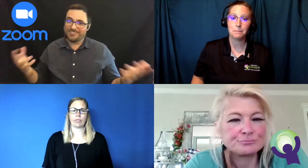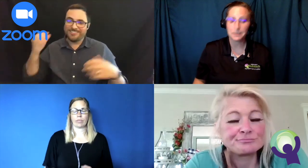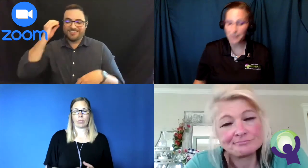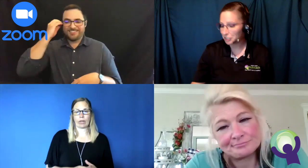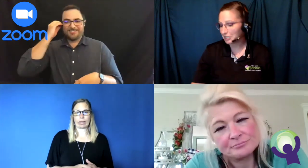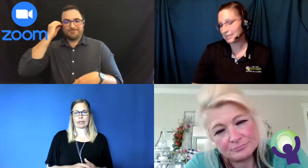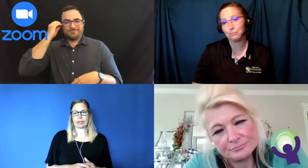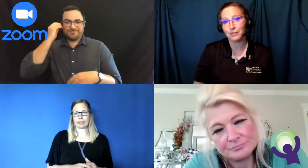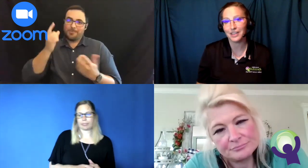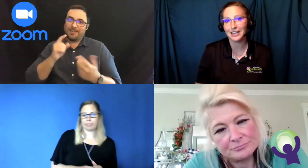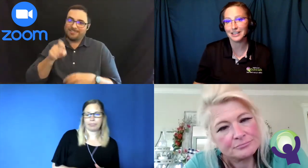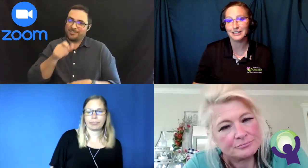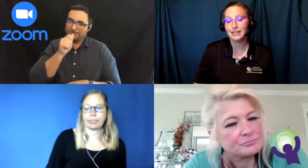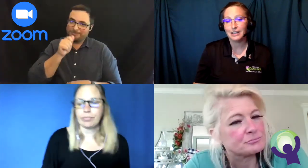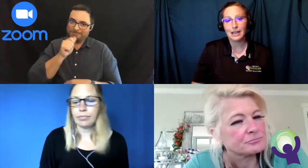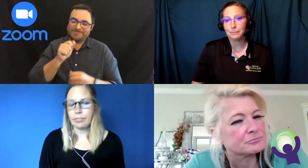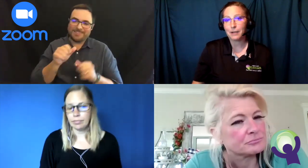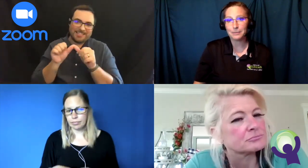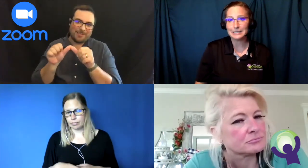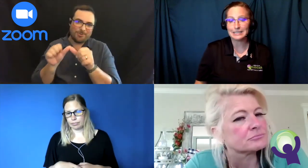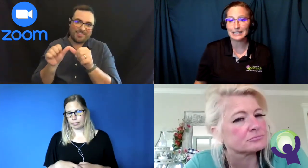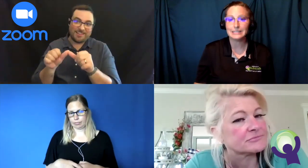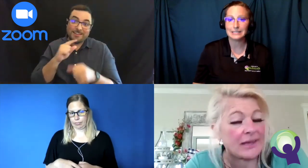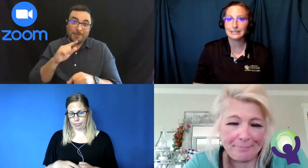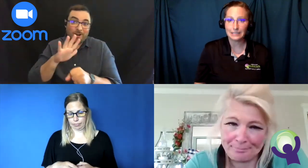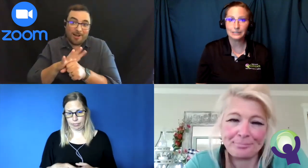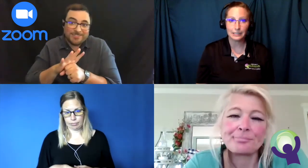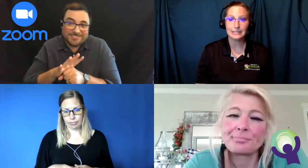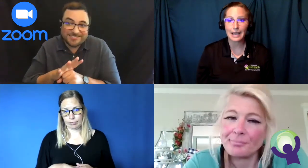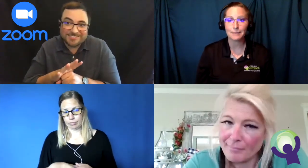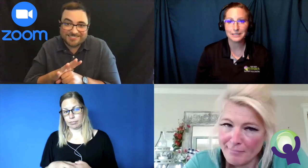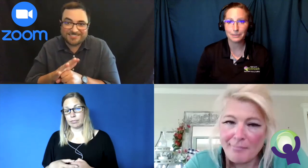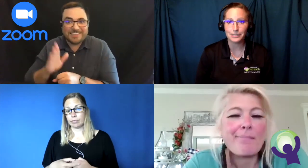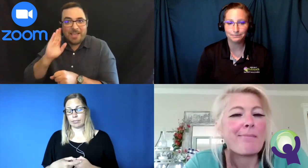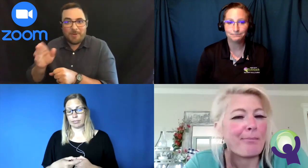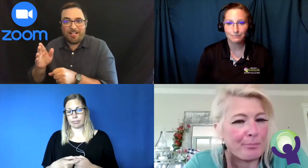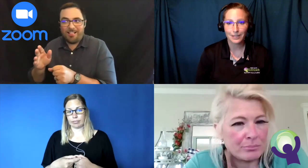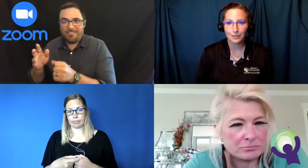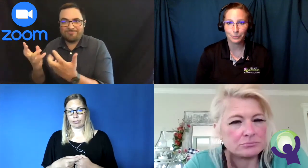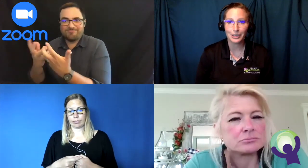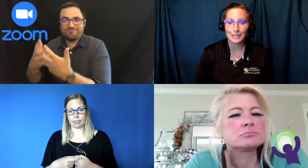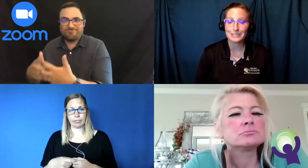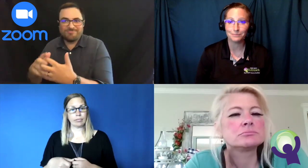be patient, keep with it and I promise these kids they'll adapt. They will. They're really awesome.